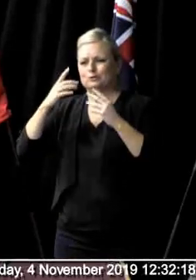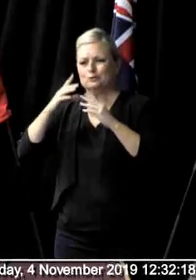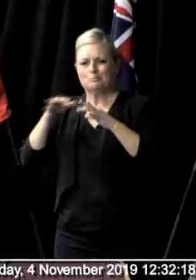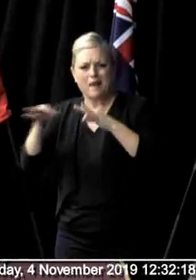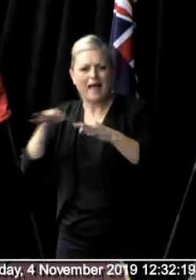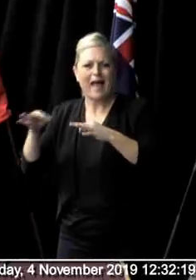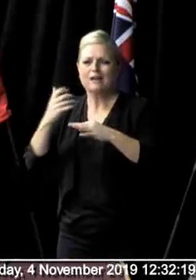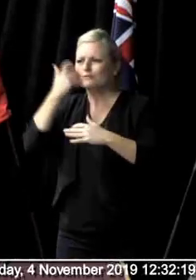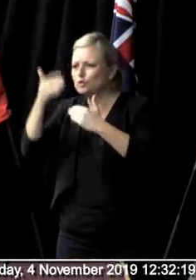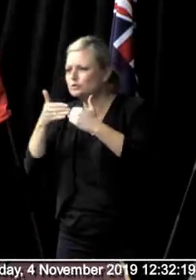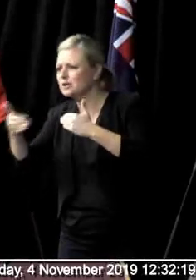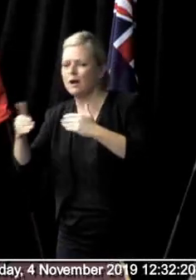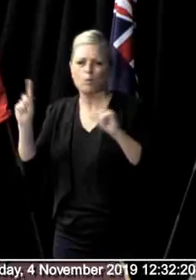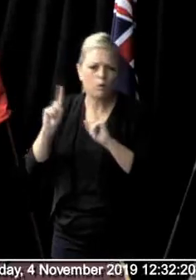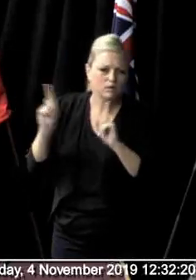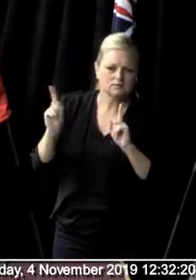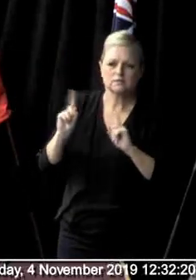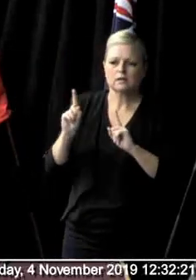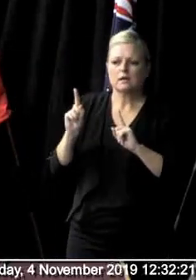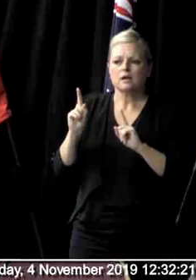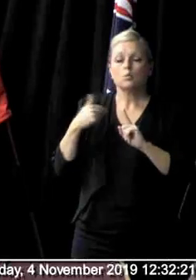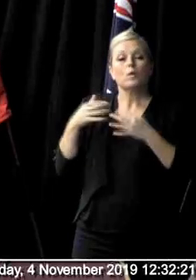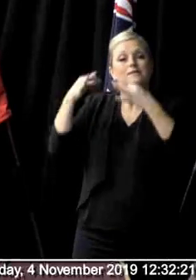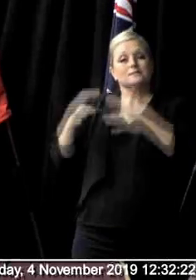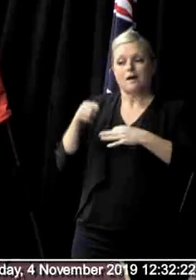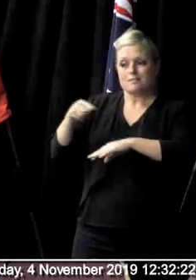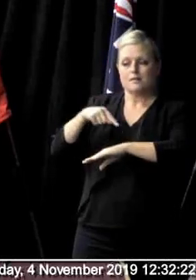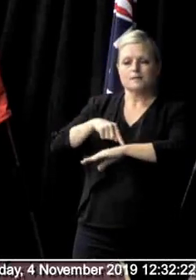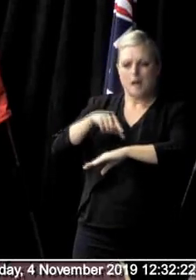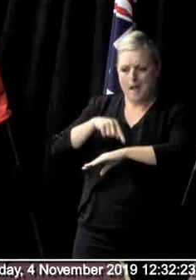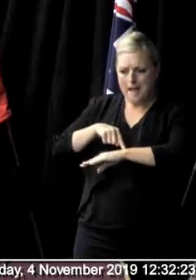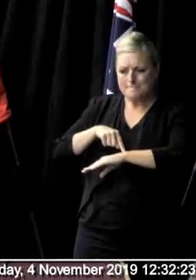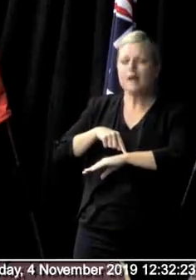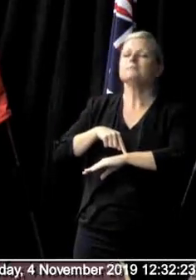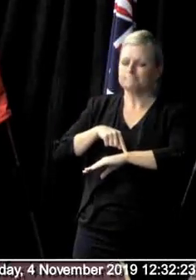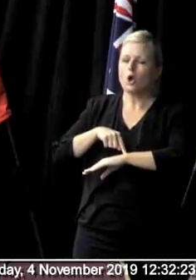And that’s when we decided that I had to – we had to move schools because I was